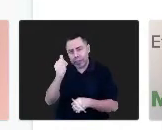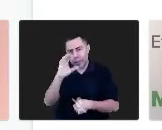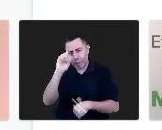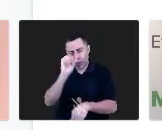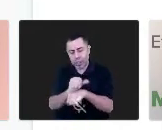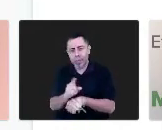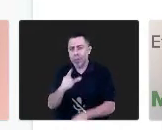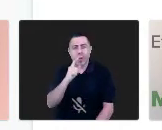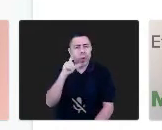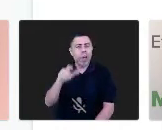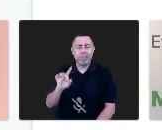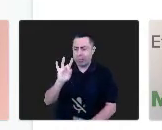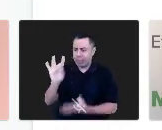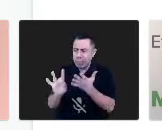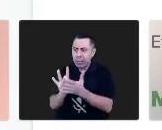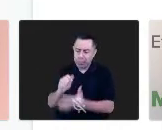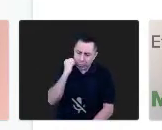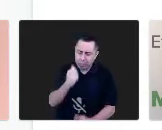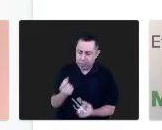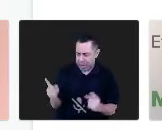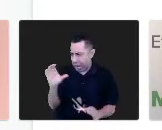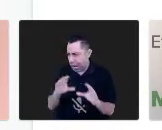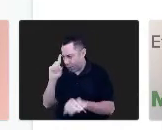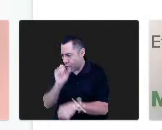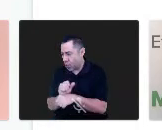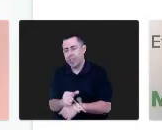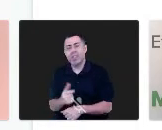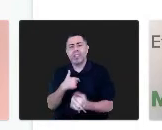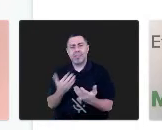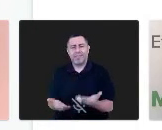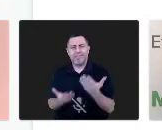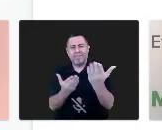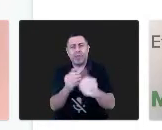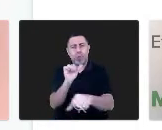in the mornings um i prefer that i often say seven eight nine am work day mornings that's